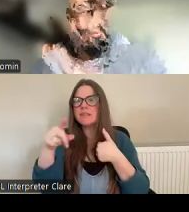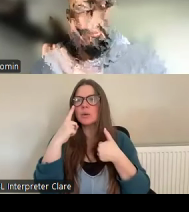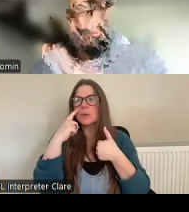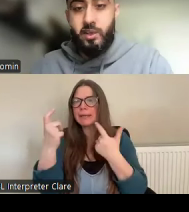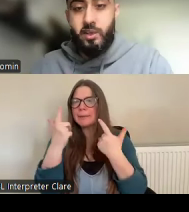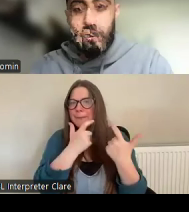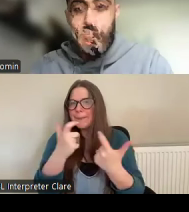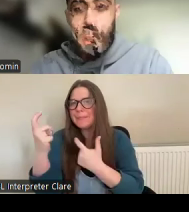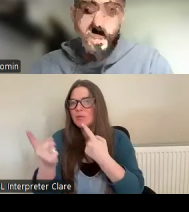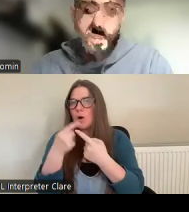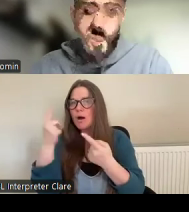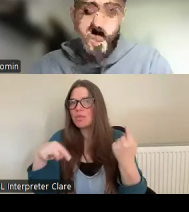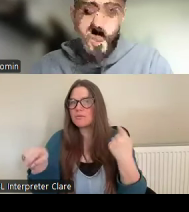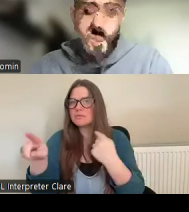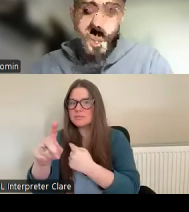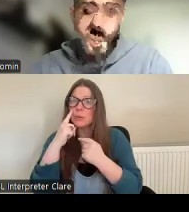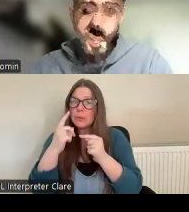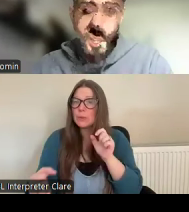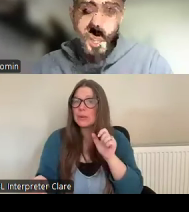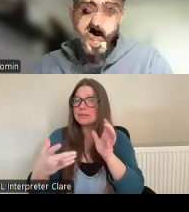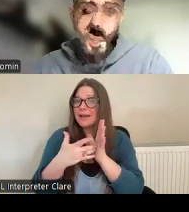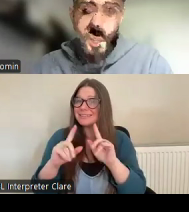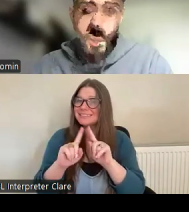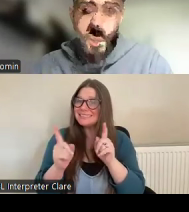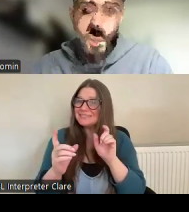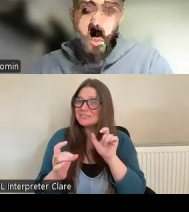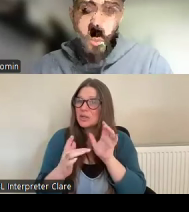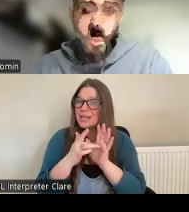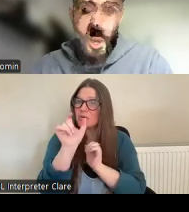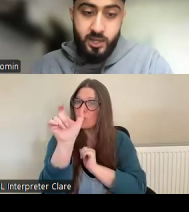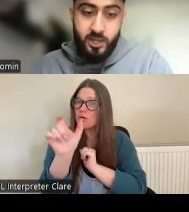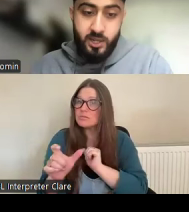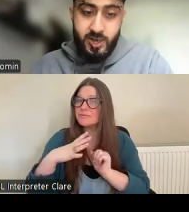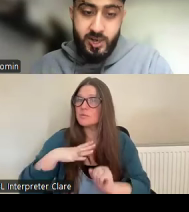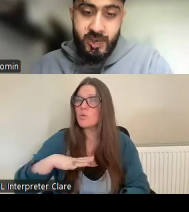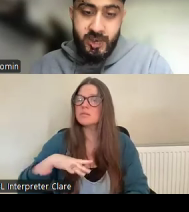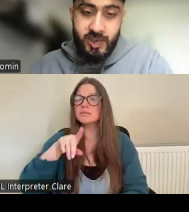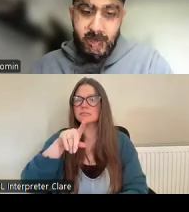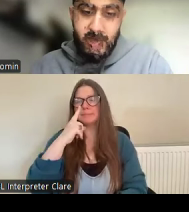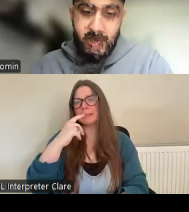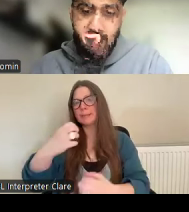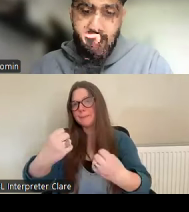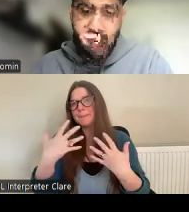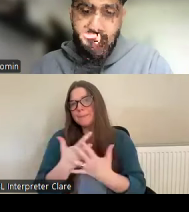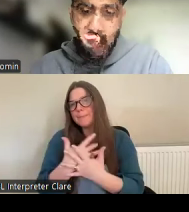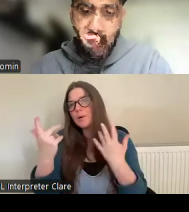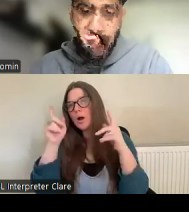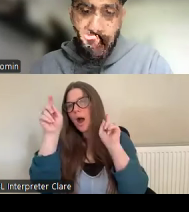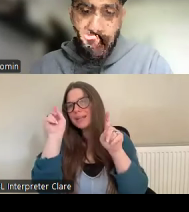We can put in different keywords there as well at the top and it will give us loads of different ideas. We want to start taking those keywords.